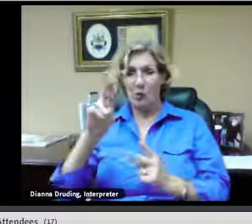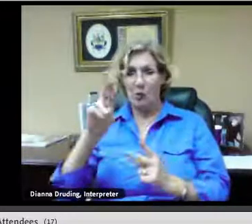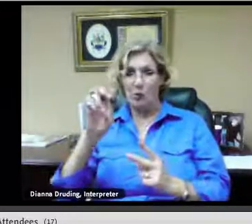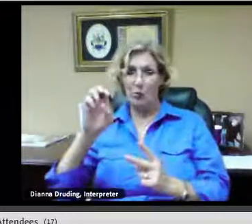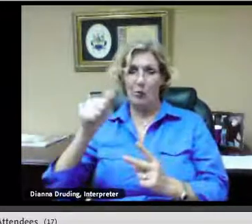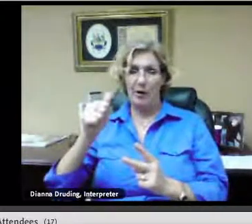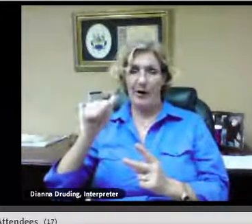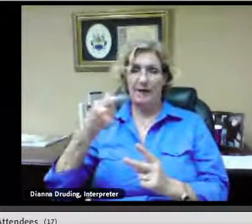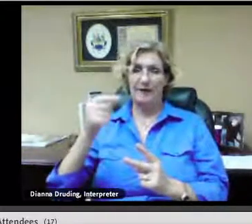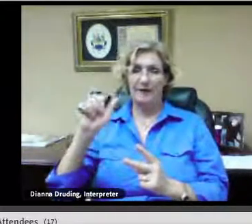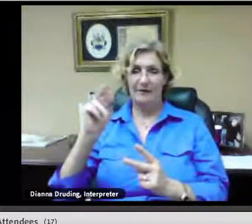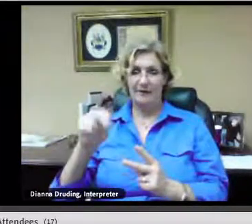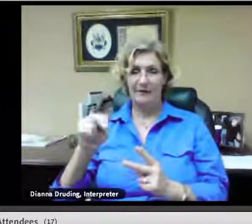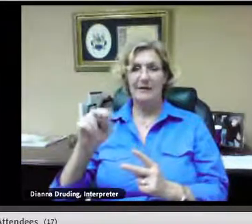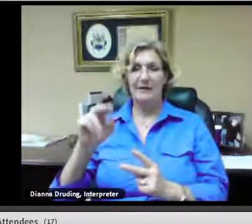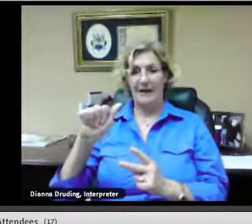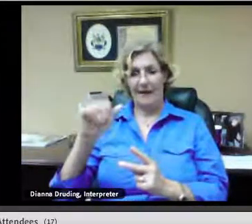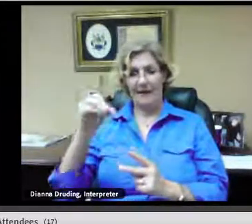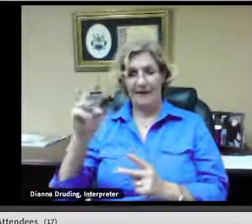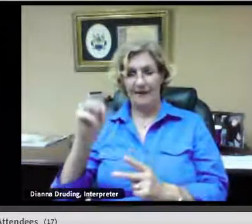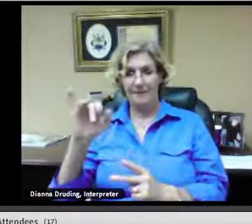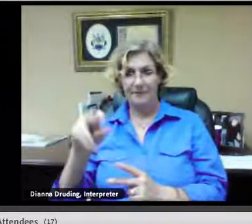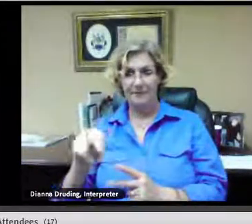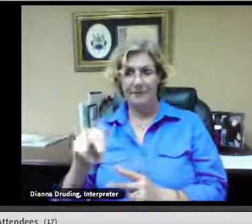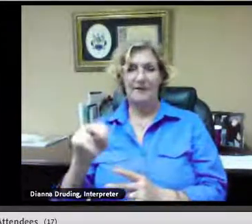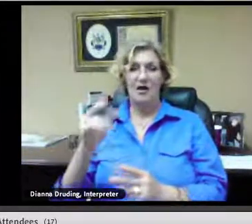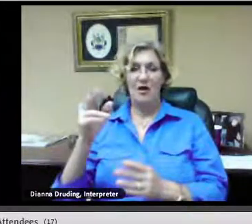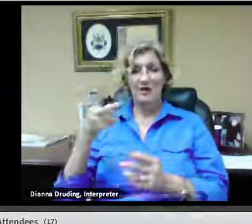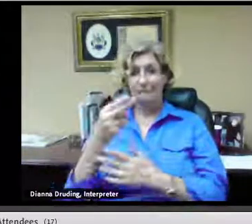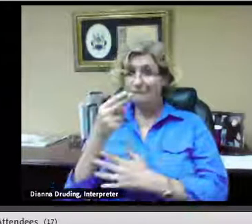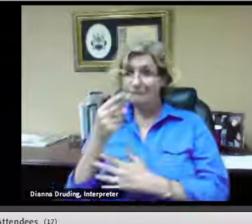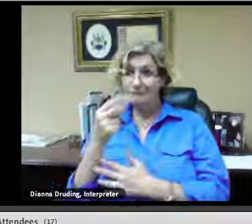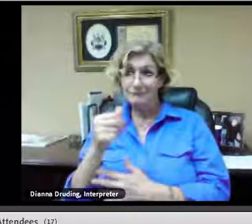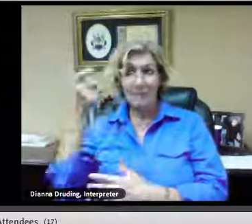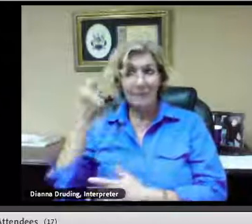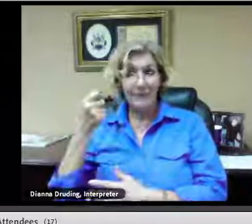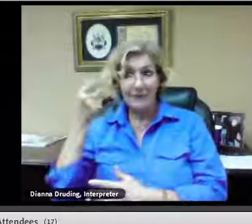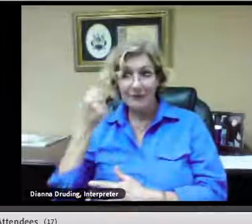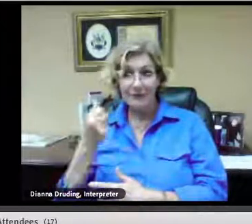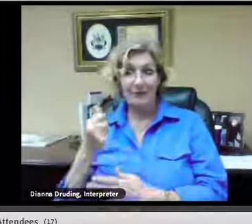We've got lots more things hitting the media and the news. Air Carrier Act is formed,